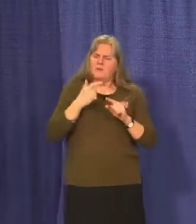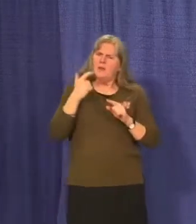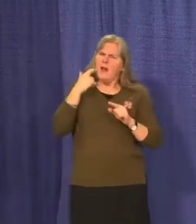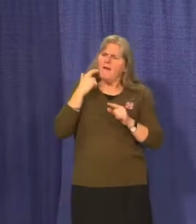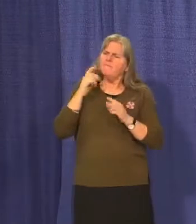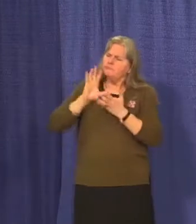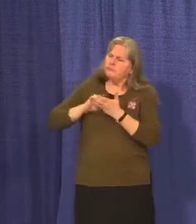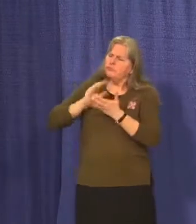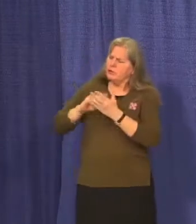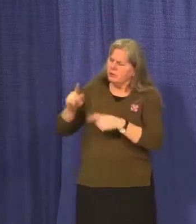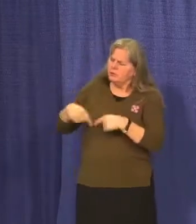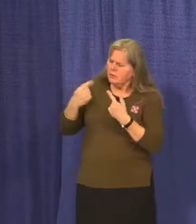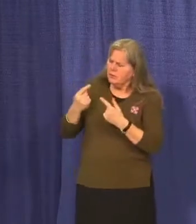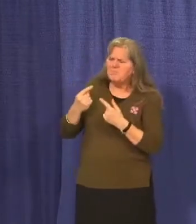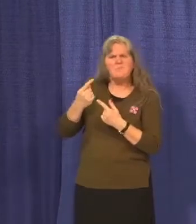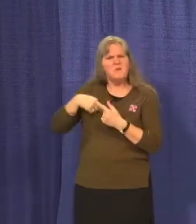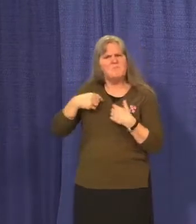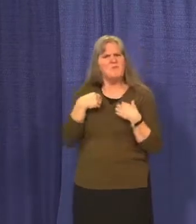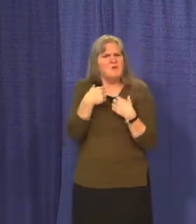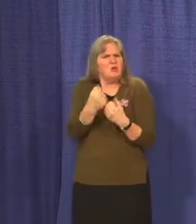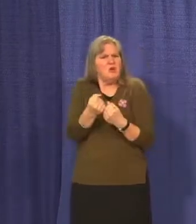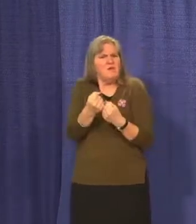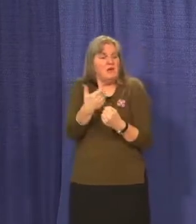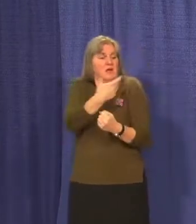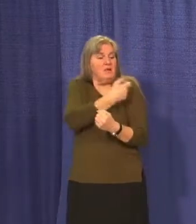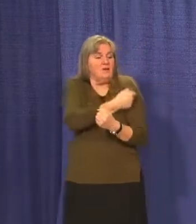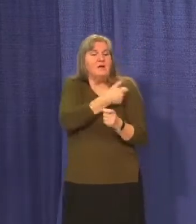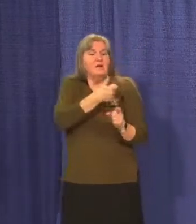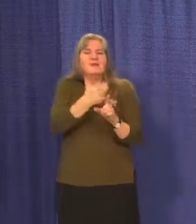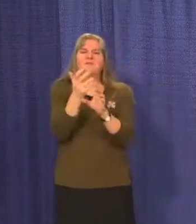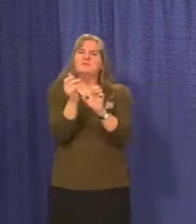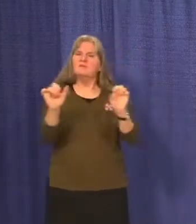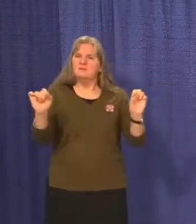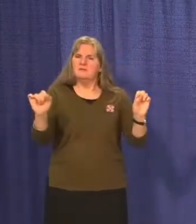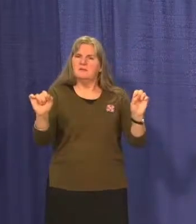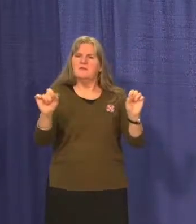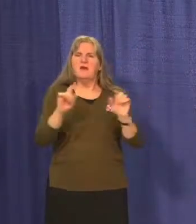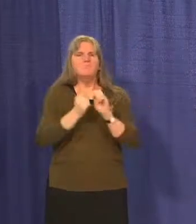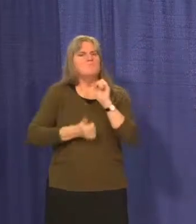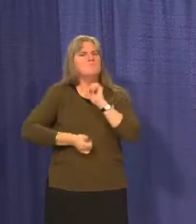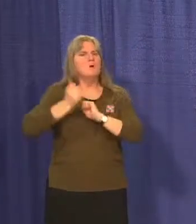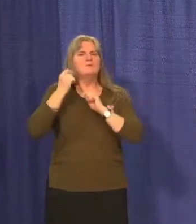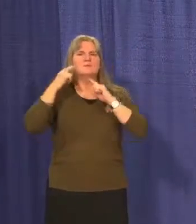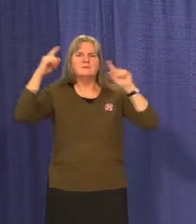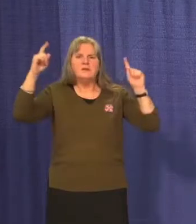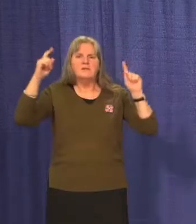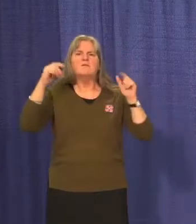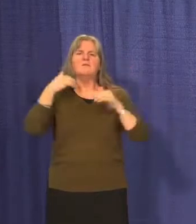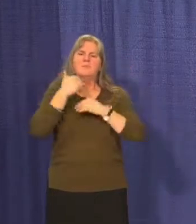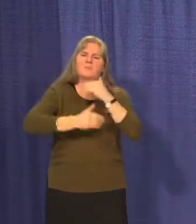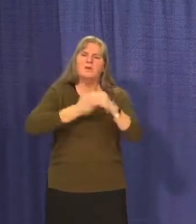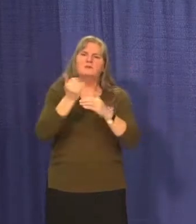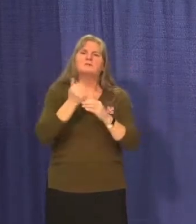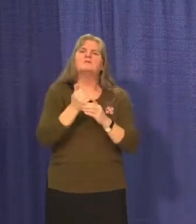this disease, and we can be very confident that this vaccine is safe and the most effective way